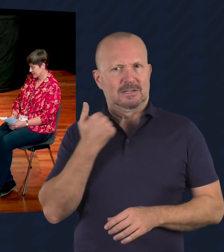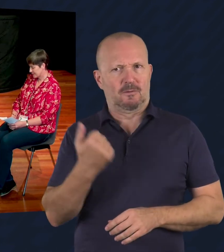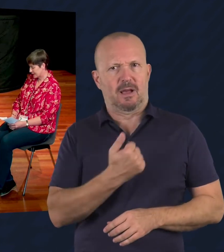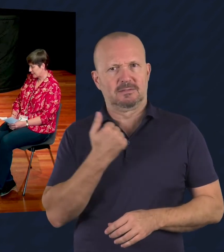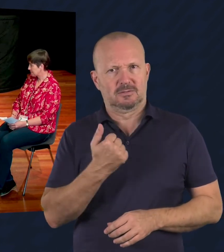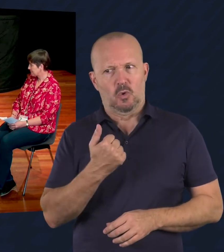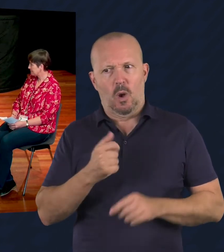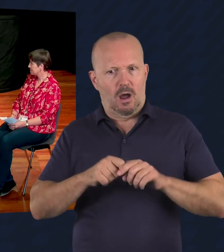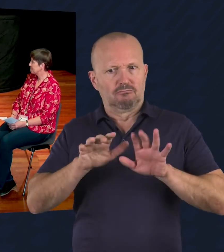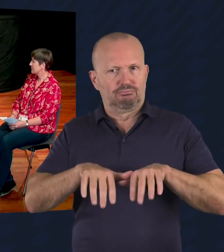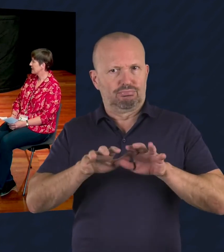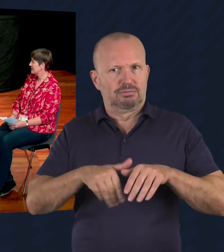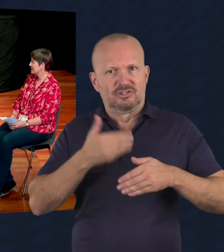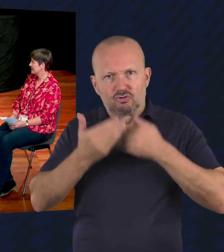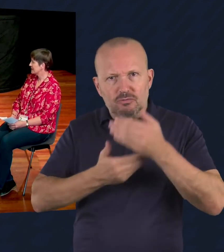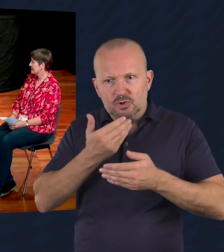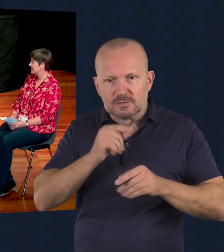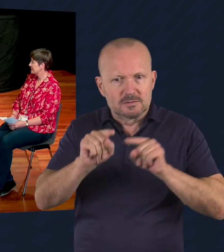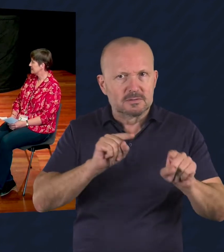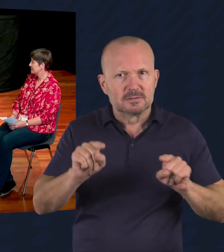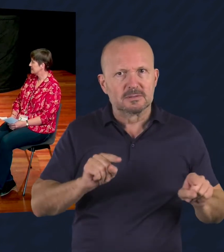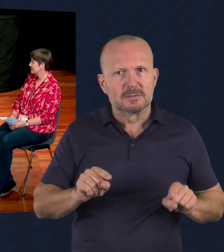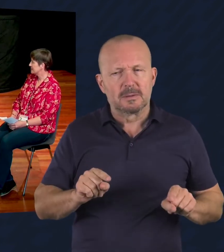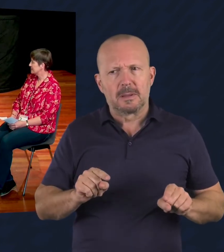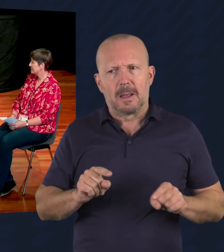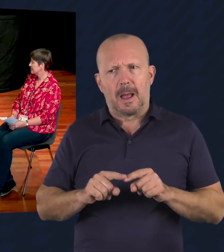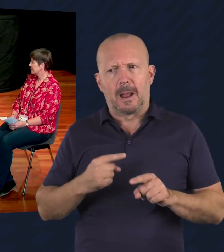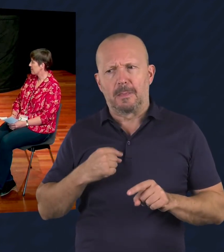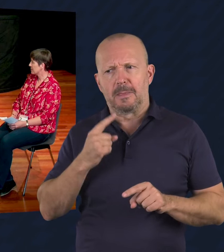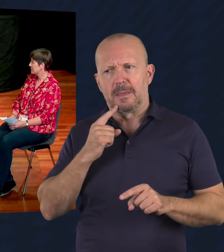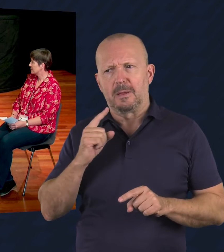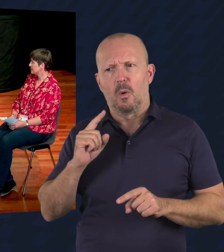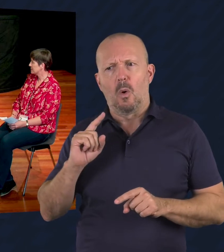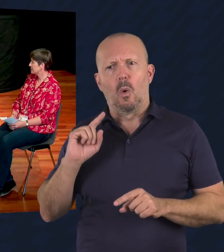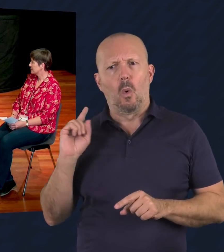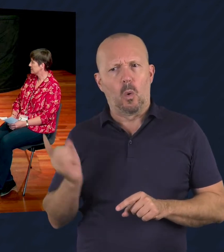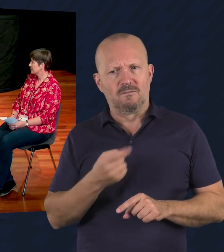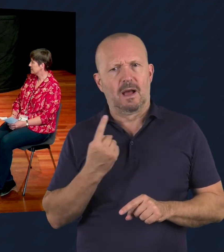probably about six of us, who are writing these descriptions. And I think all of us but one,